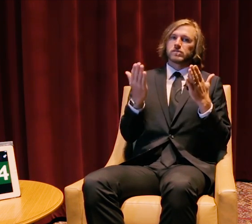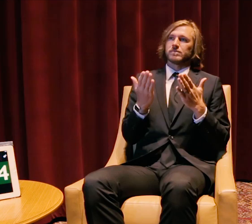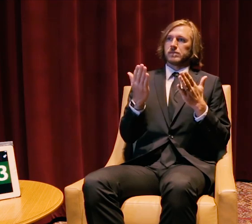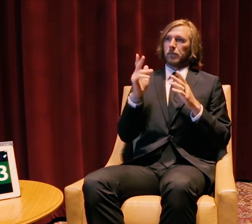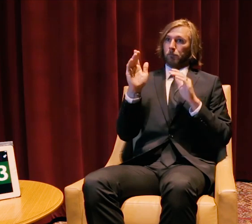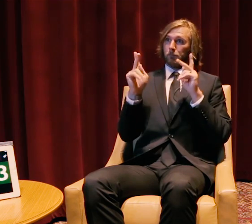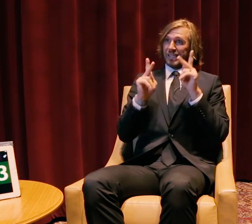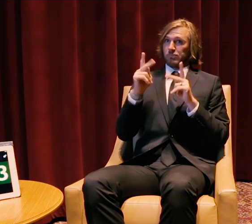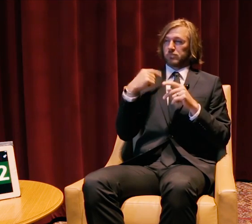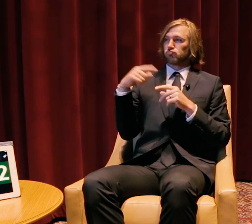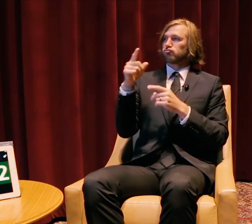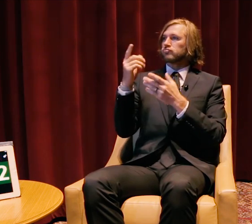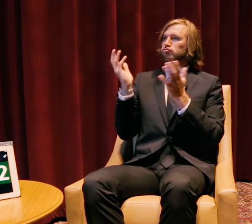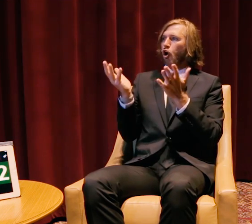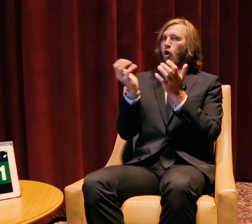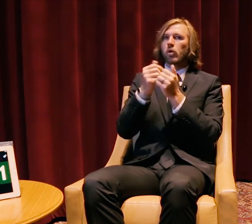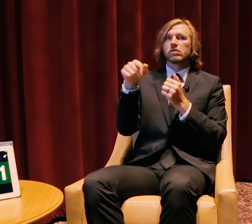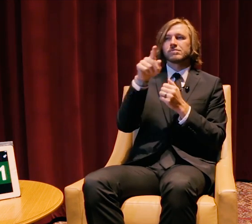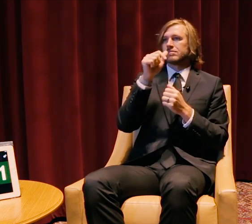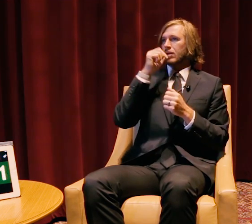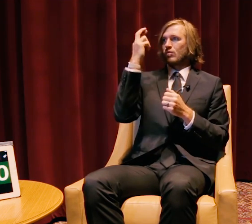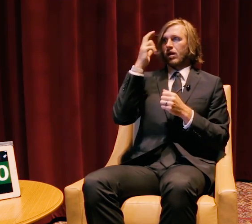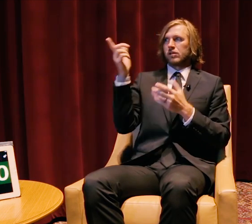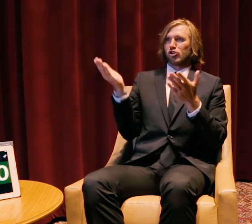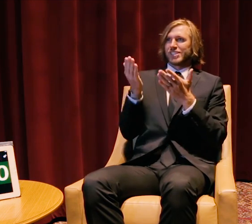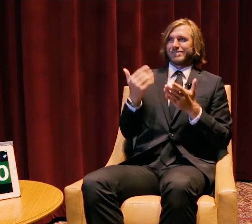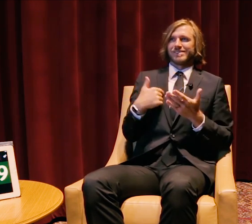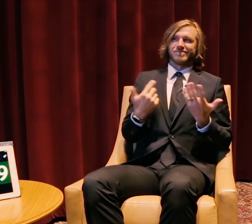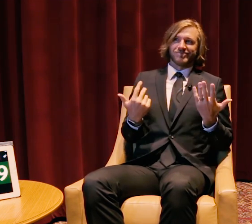People that I talked to here in Denver didn't realize they were encouraging me.